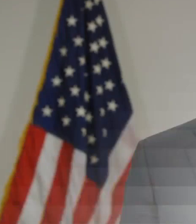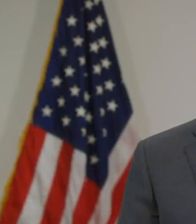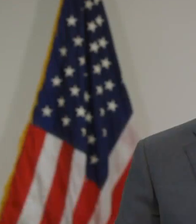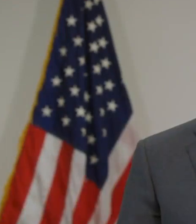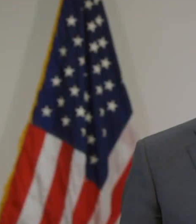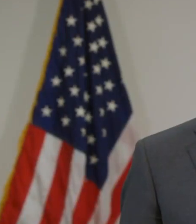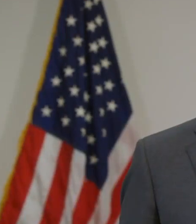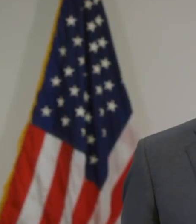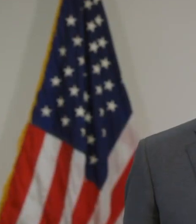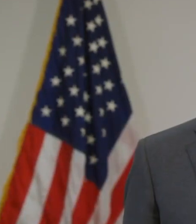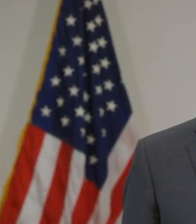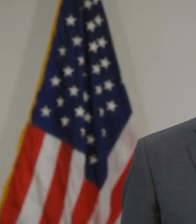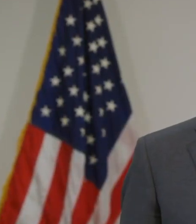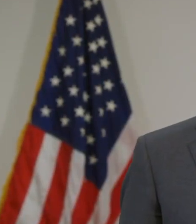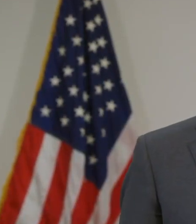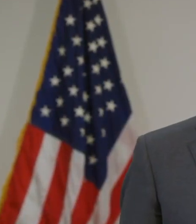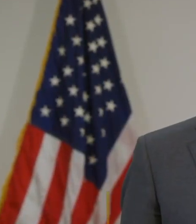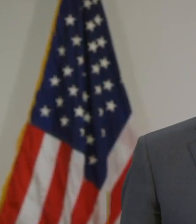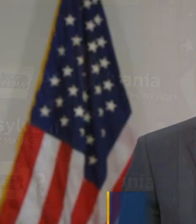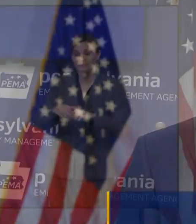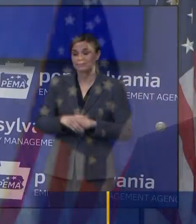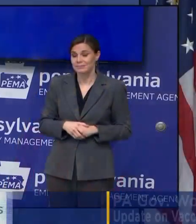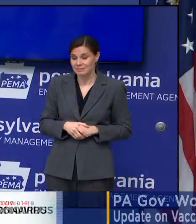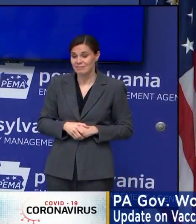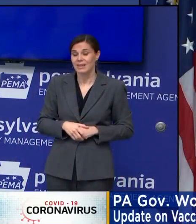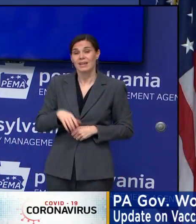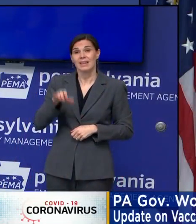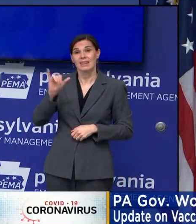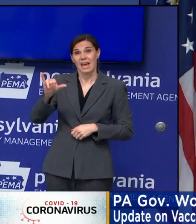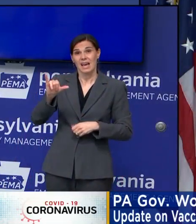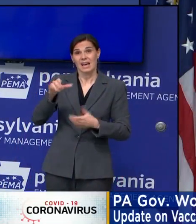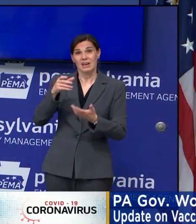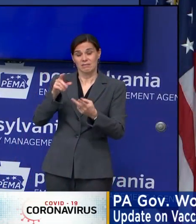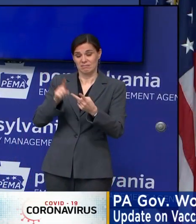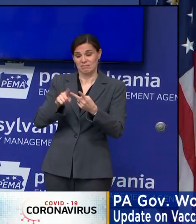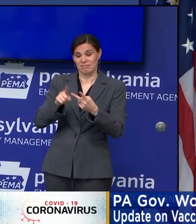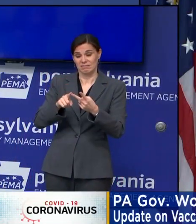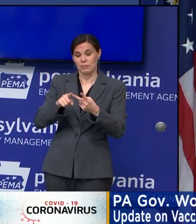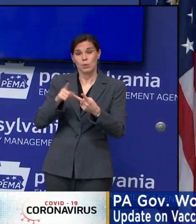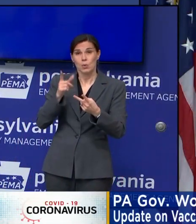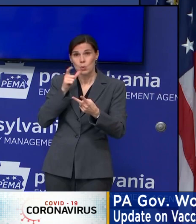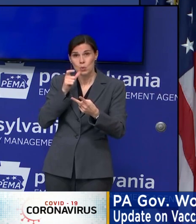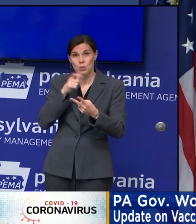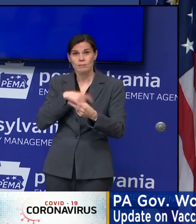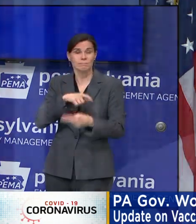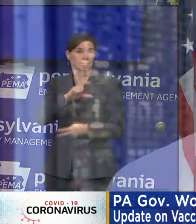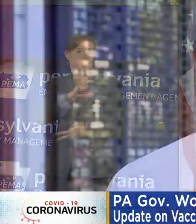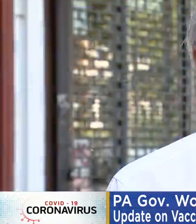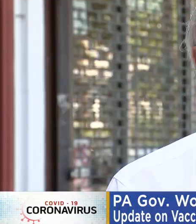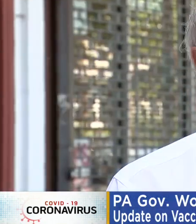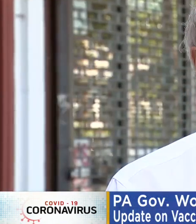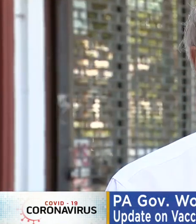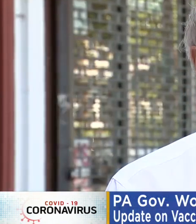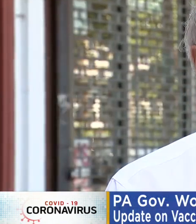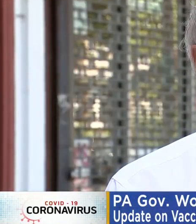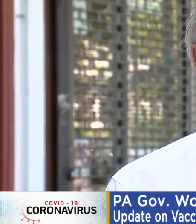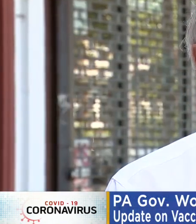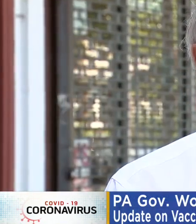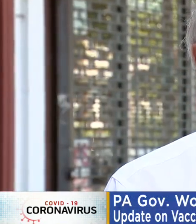HARRITON PLANS TO RETURN TO FULL IN-PERSON INSTRUCTION ON MONDAY. PENNSYLVANIA GOVERNOR TOM WOLF WILL BE VISITING BUCKS COUNTY TODAY.